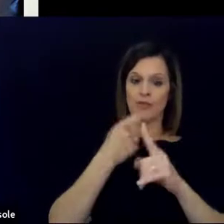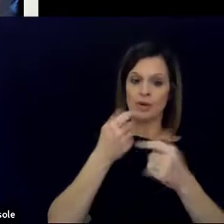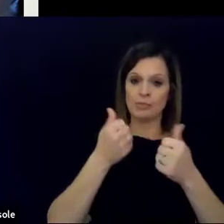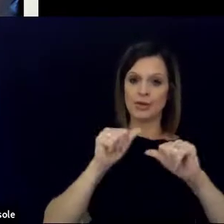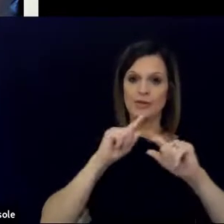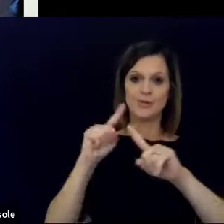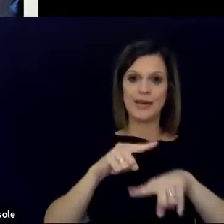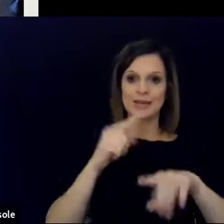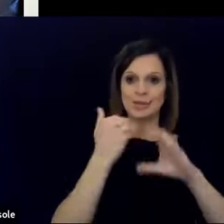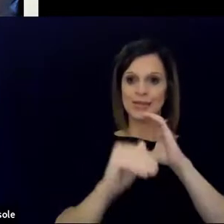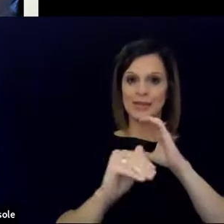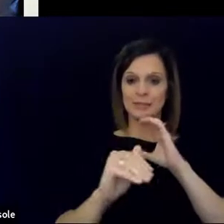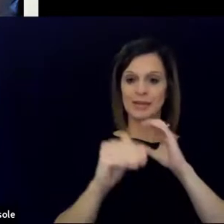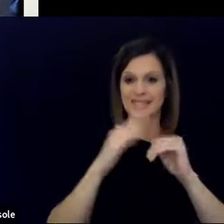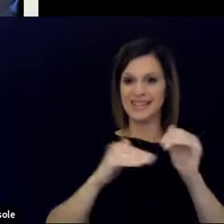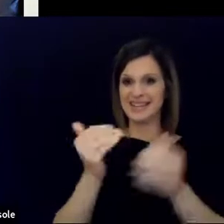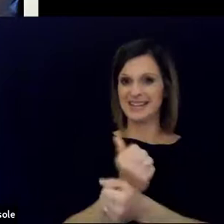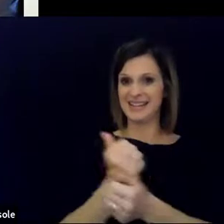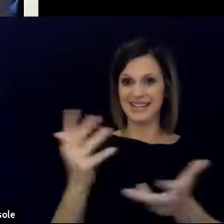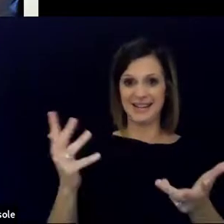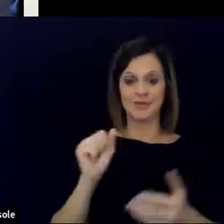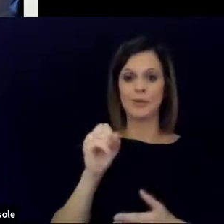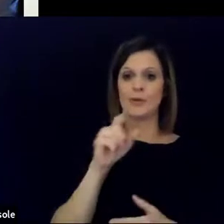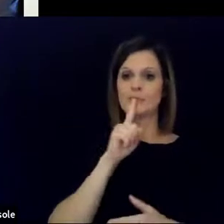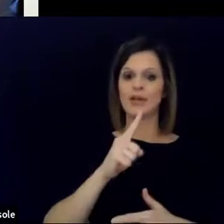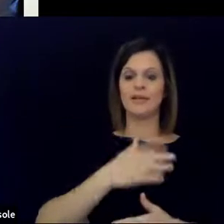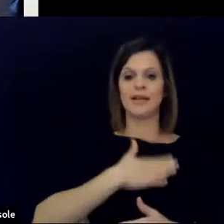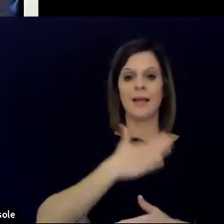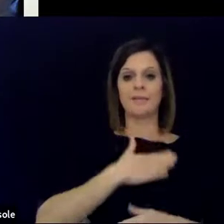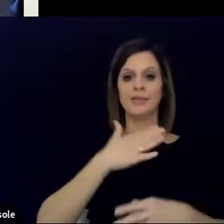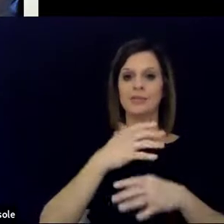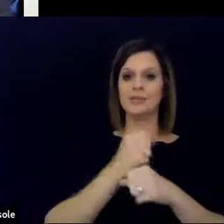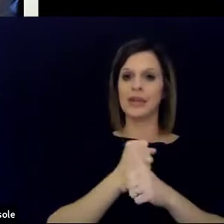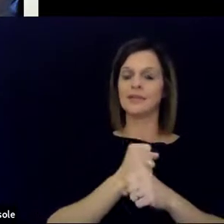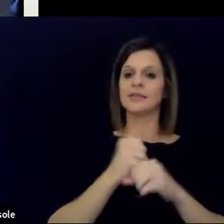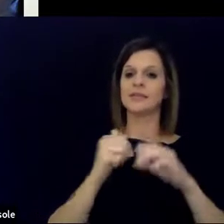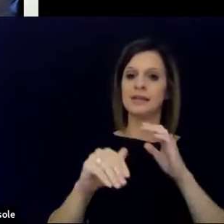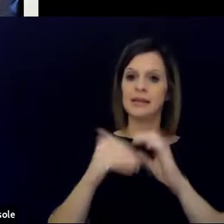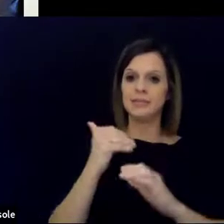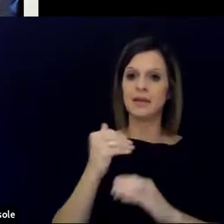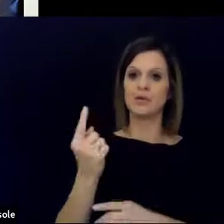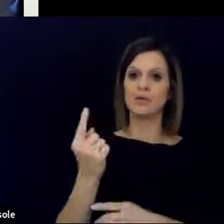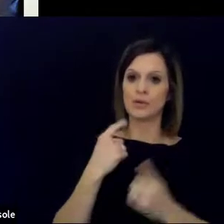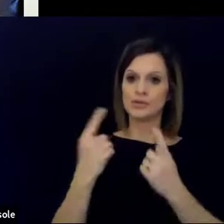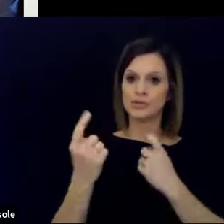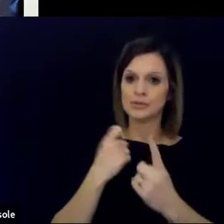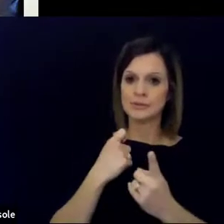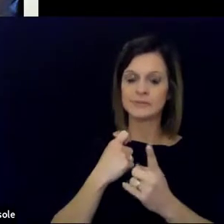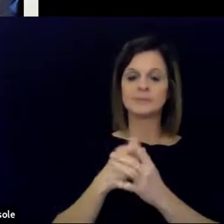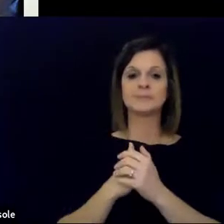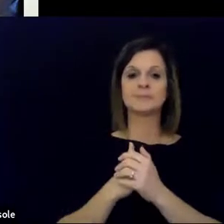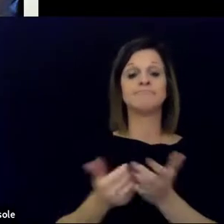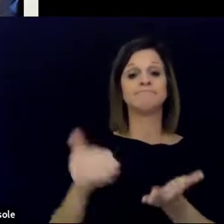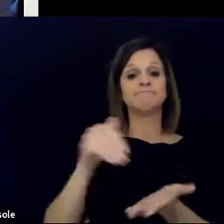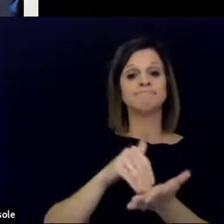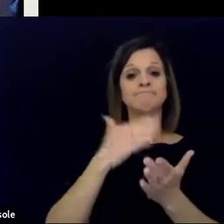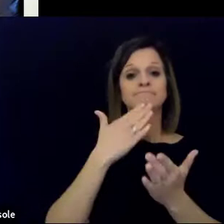so I'm delighted to get those questions. So again, thank you so much for having me